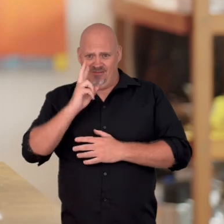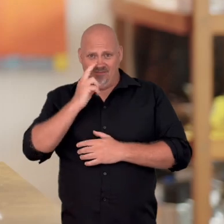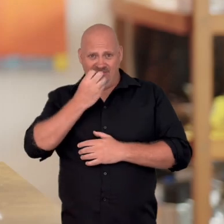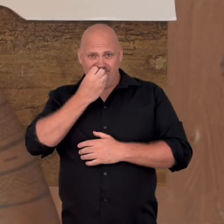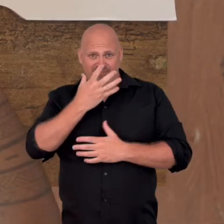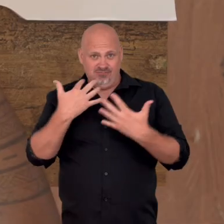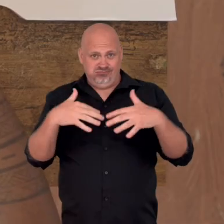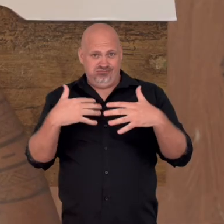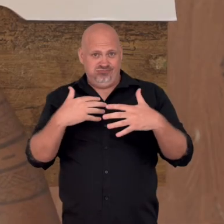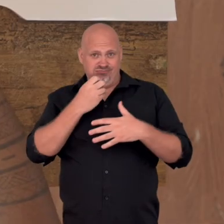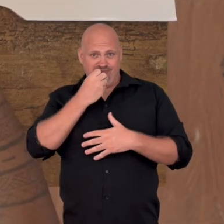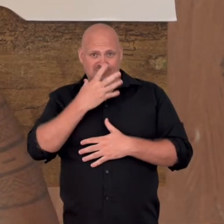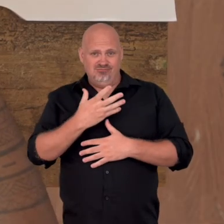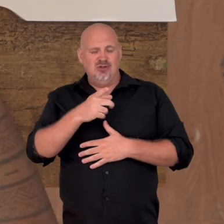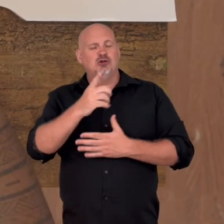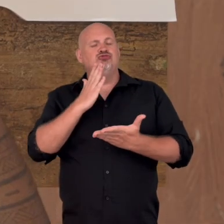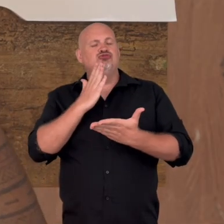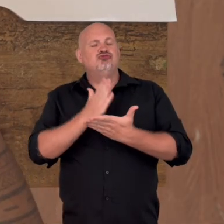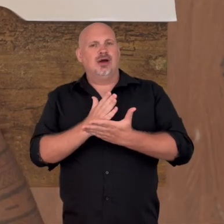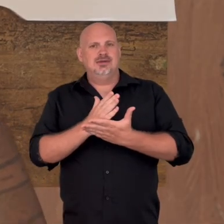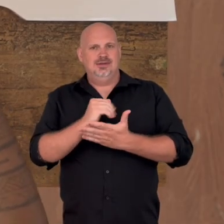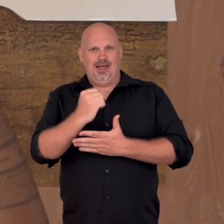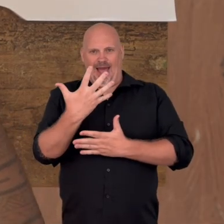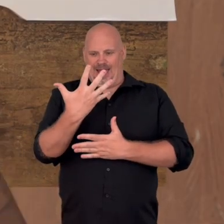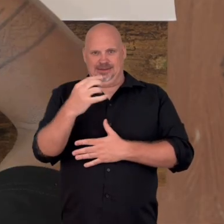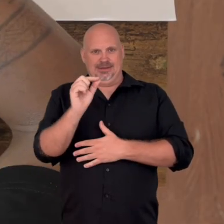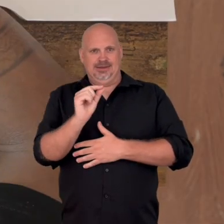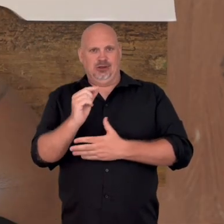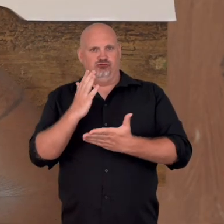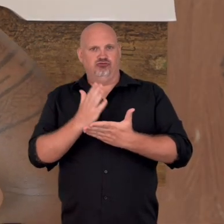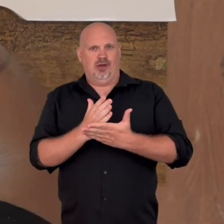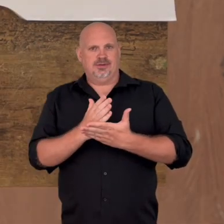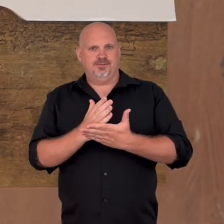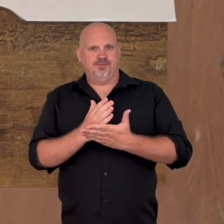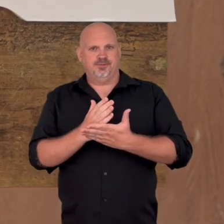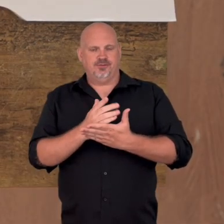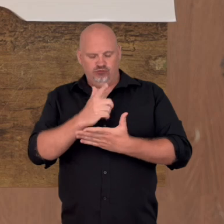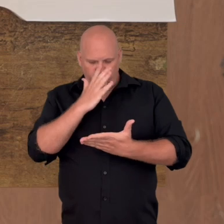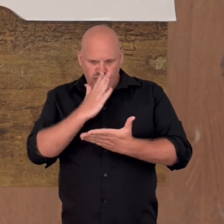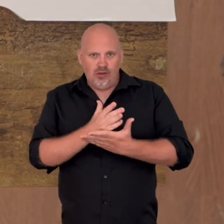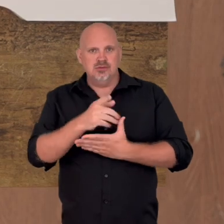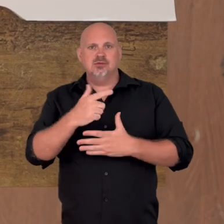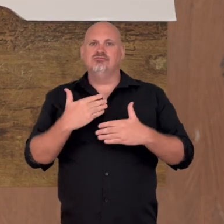trust what you're doing and look at the outline look at what you're doing look at the image and just trust yourself